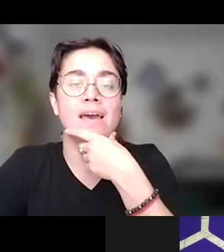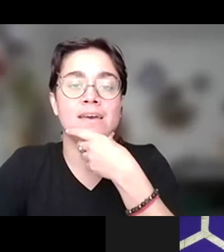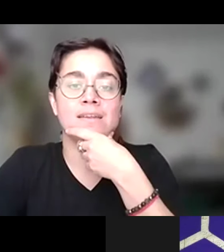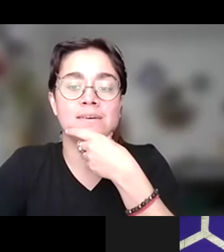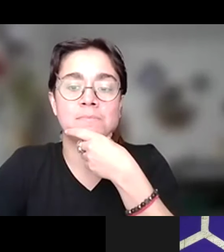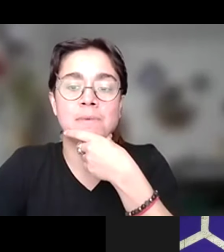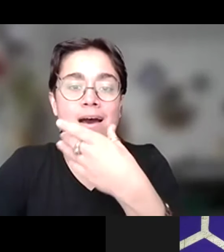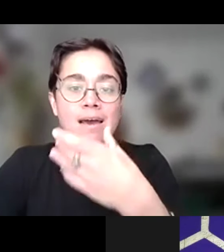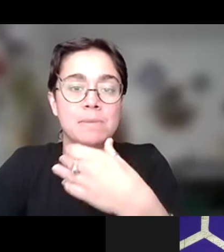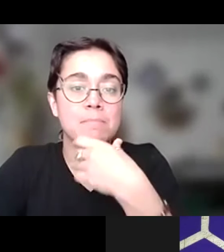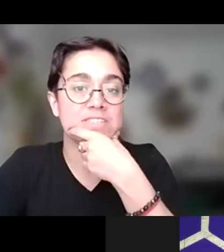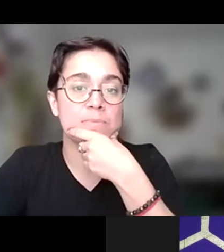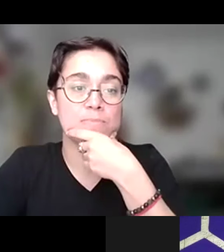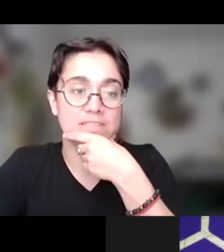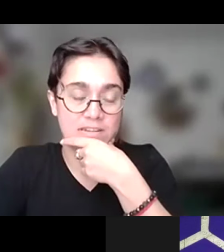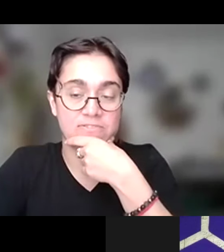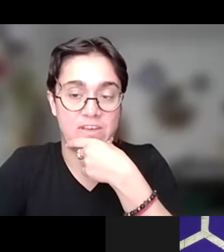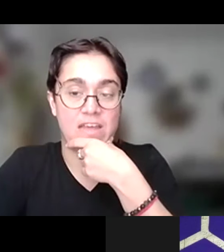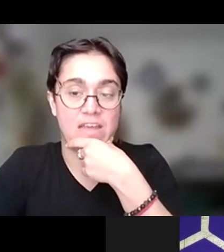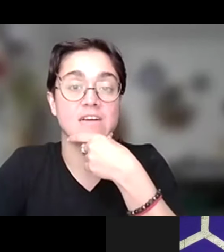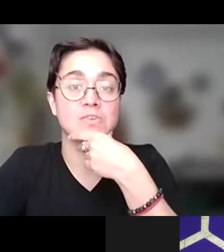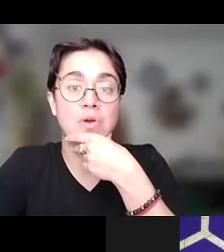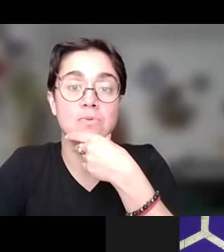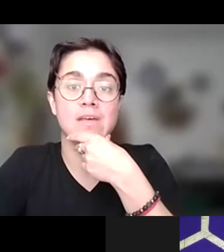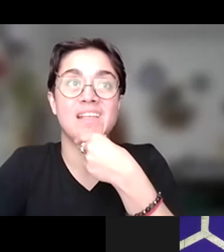spectrum, that don't oppress them and their natural behaviors? That is a